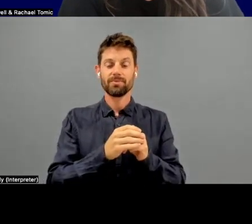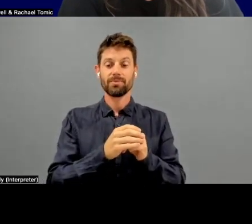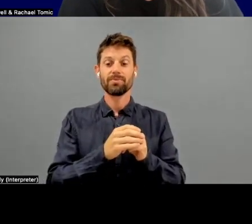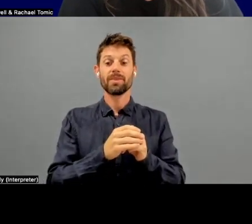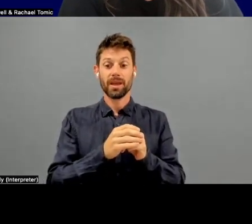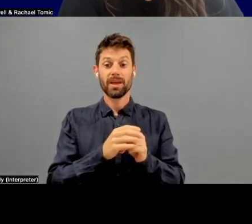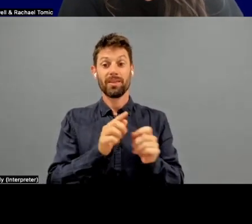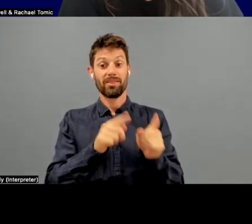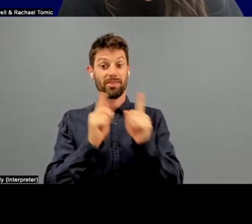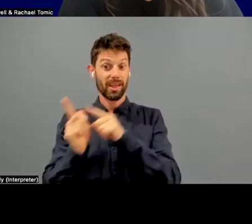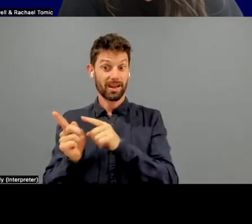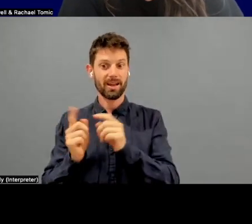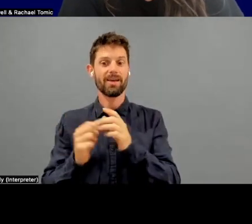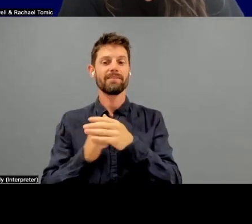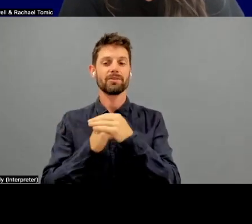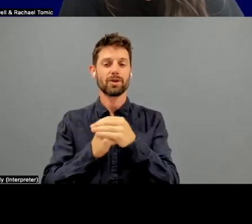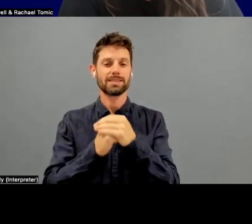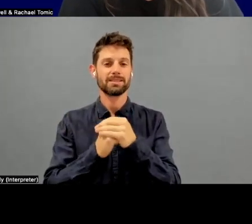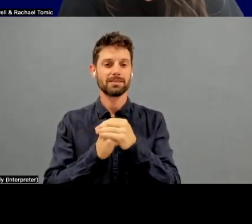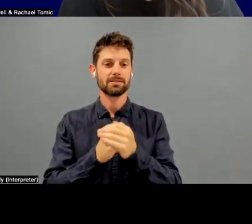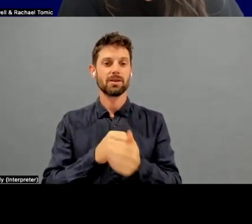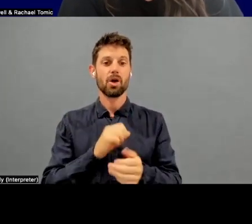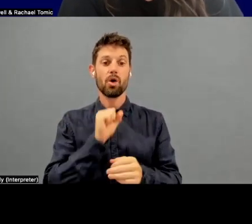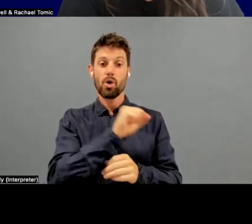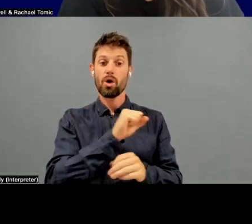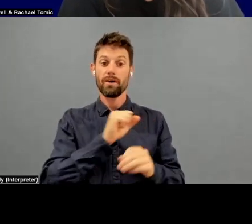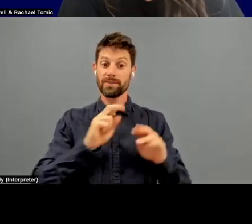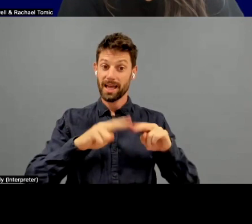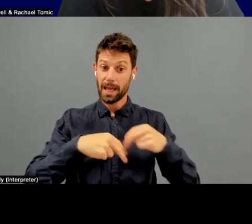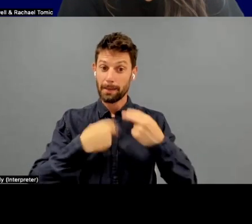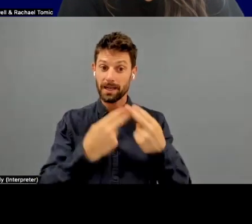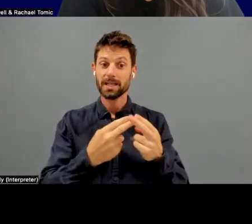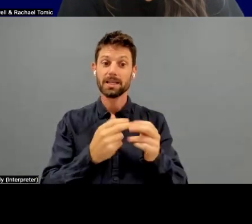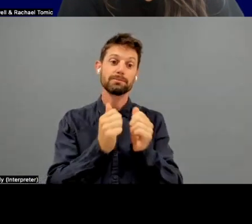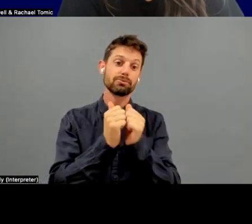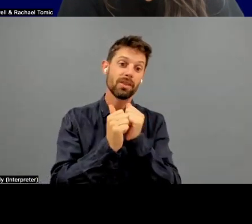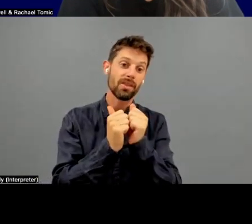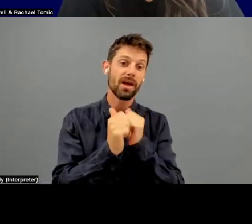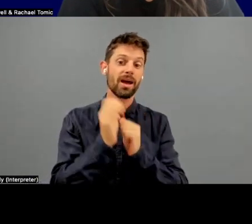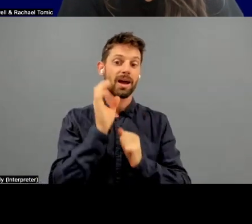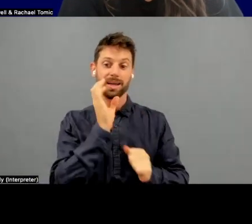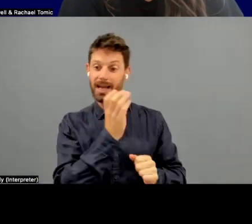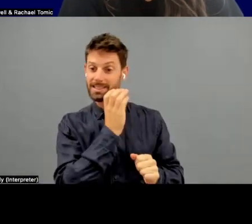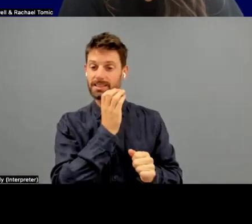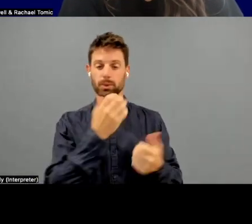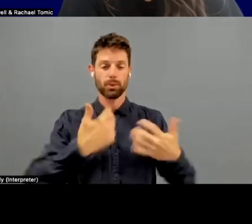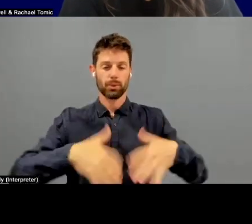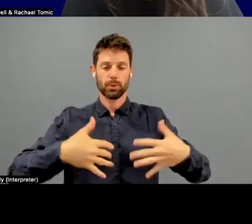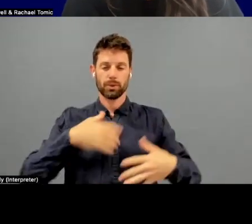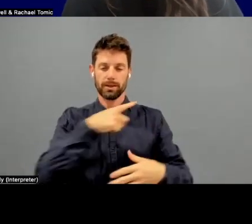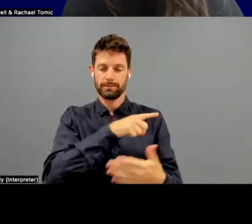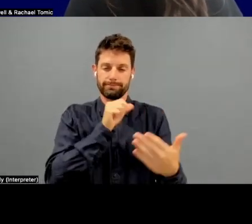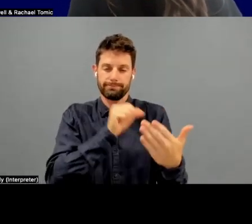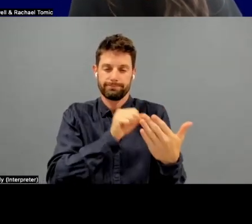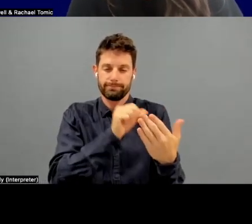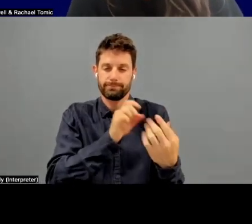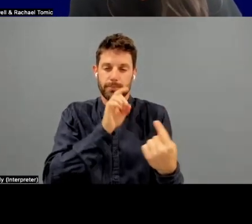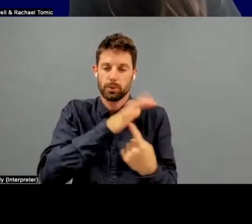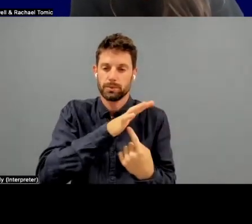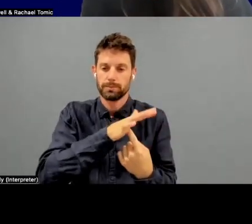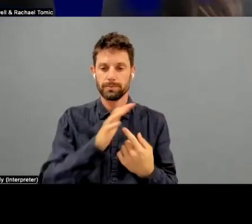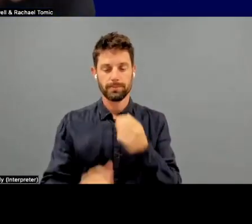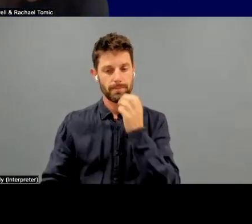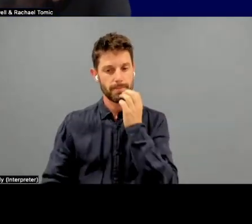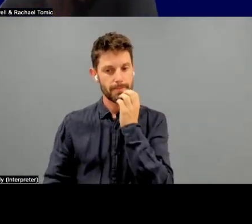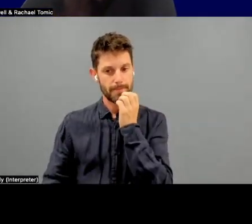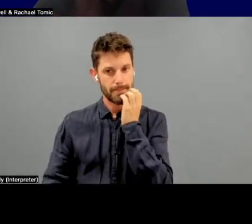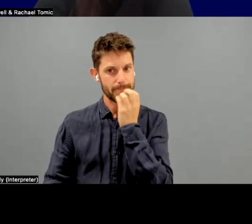her brother and her cousins are the people that are the most important people in her life.